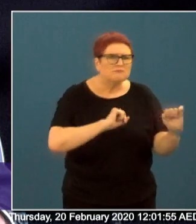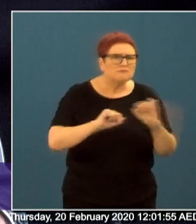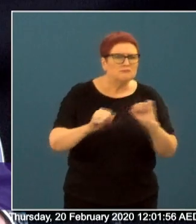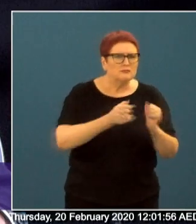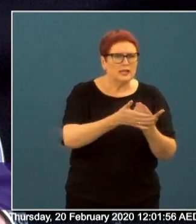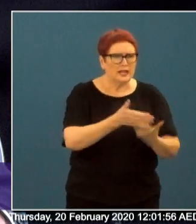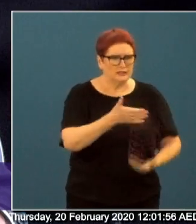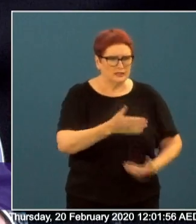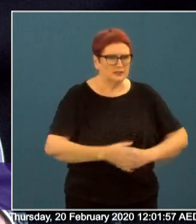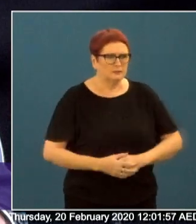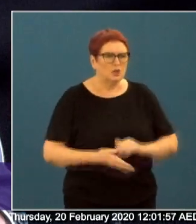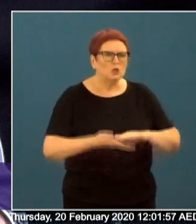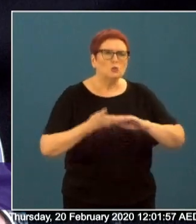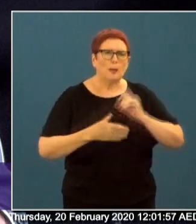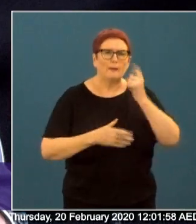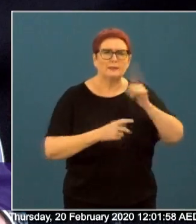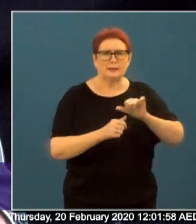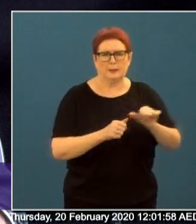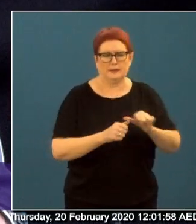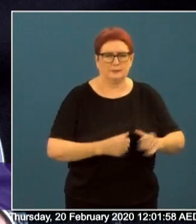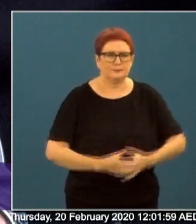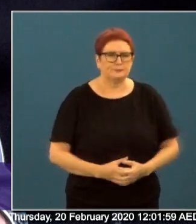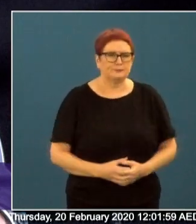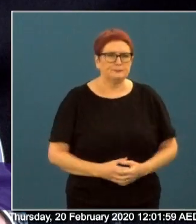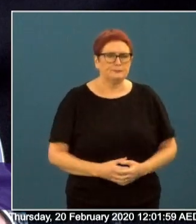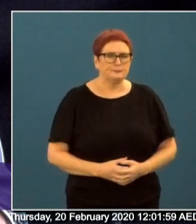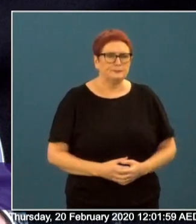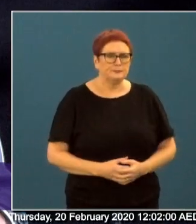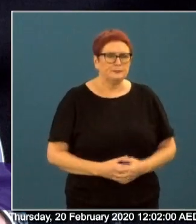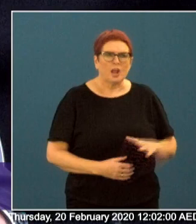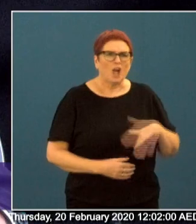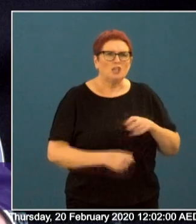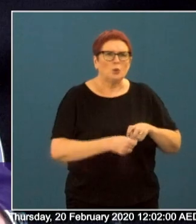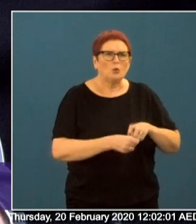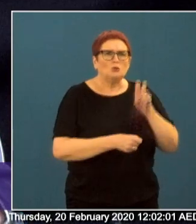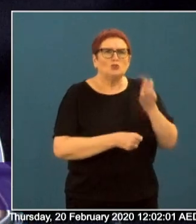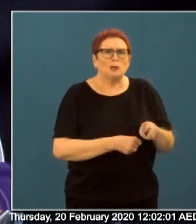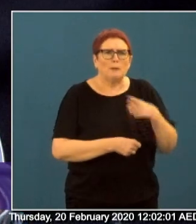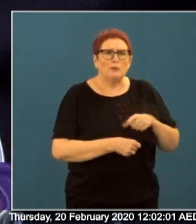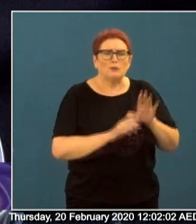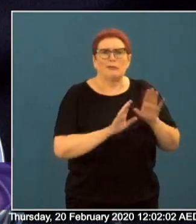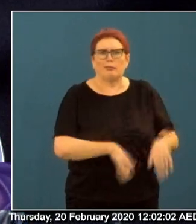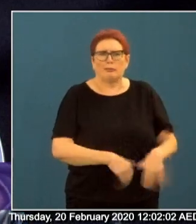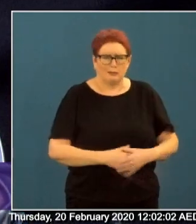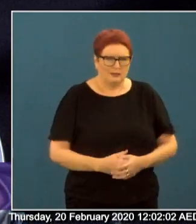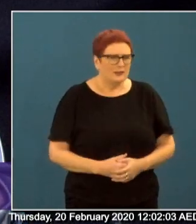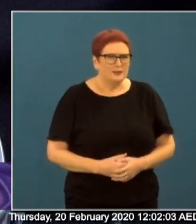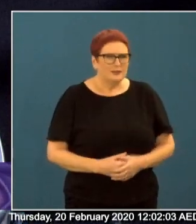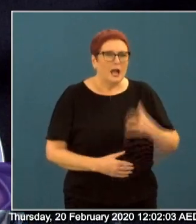in terms of the detail of that. So I'm not passing over it because it's not important, but I want to make sure that we can cover everything